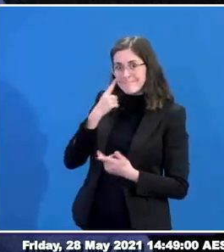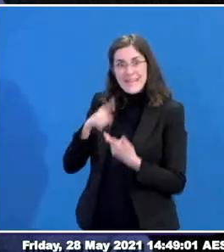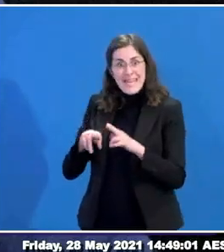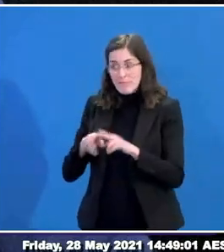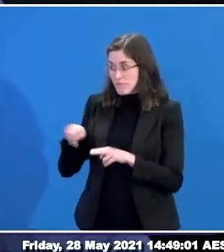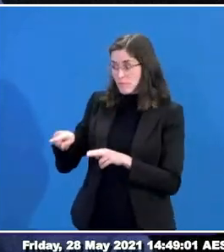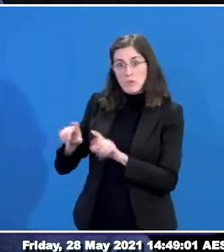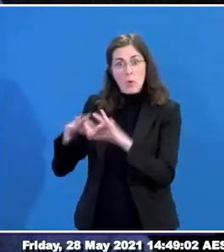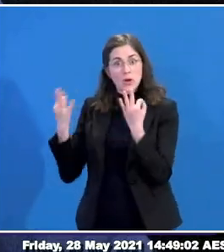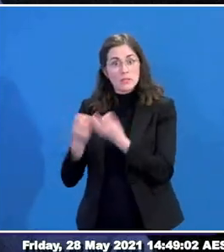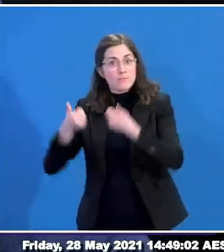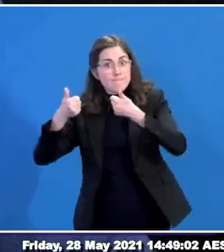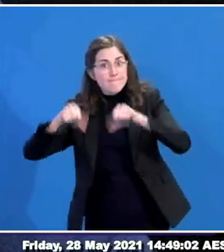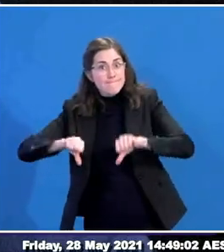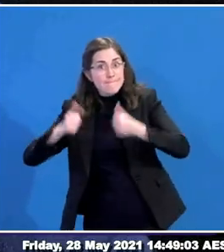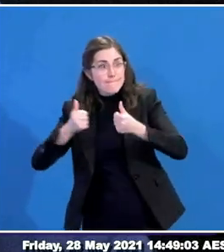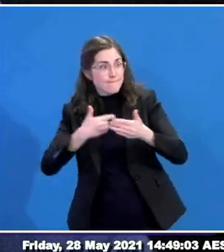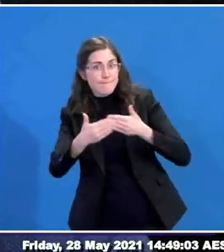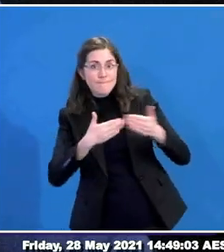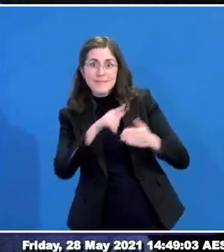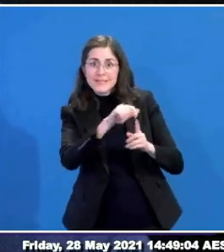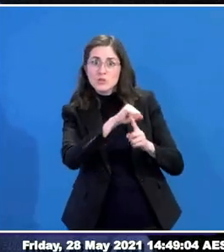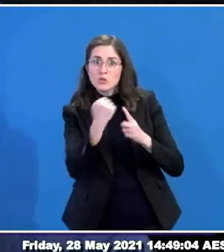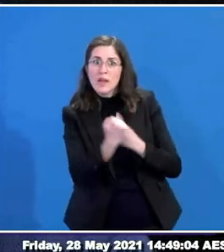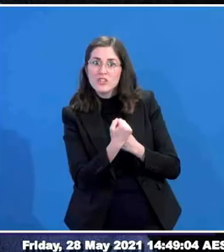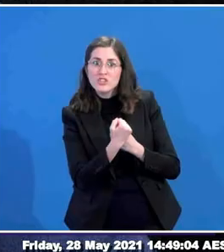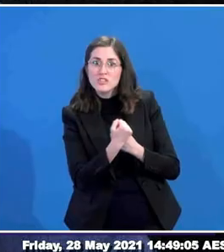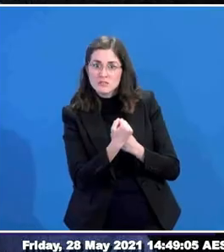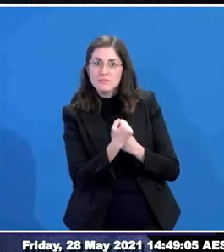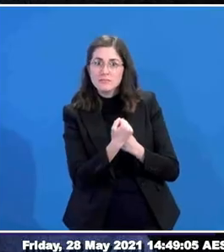the provider has managed the incident in a way that deals with things that we're interested in.